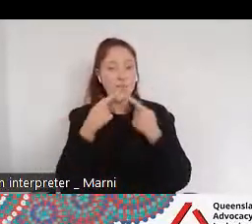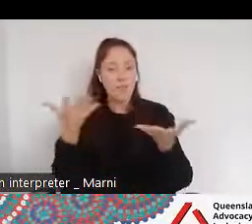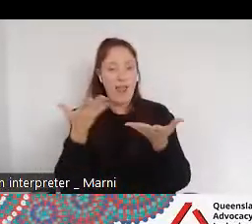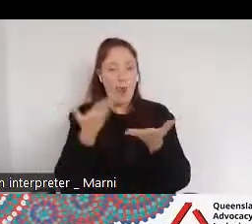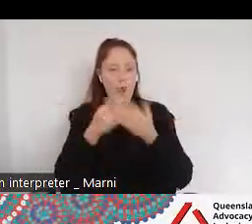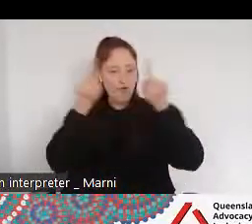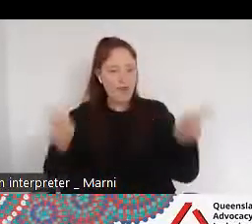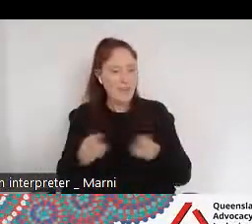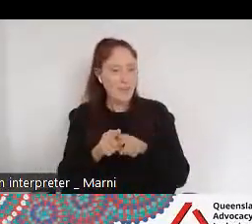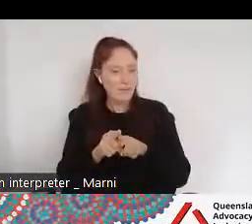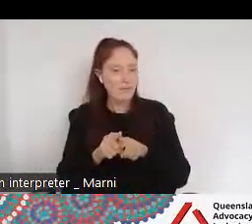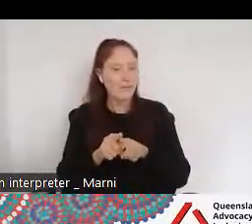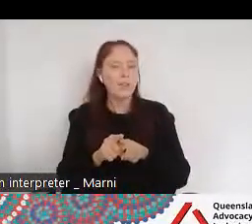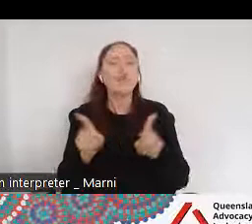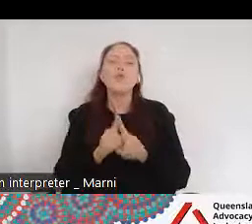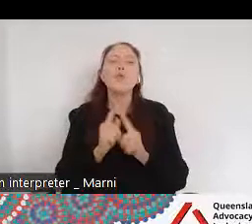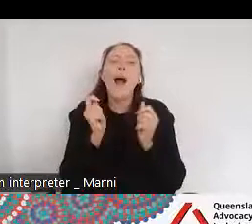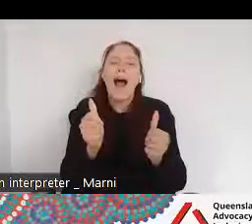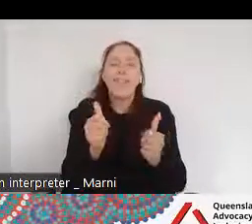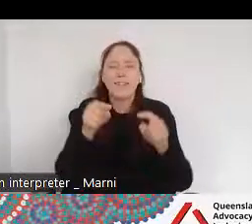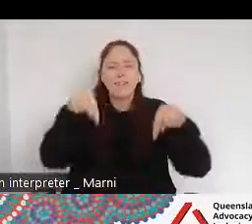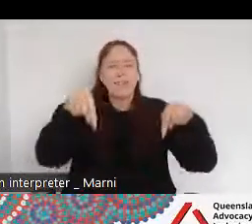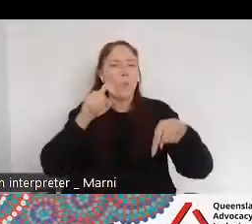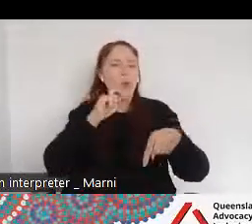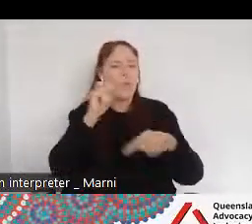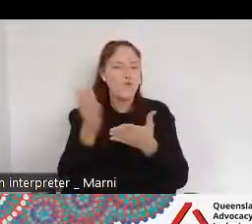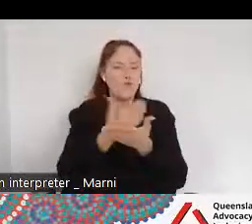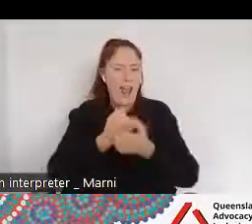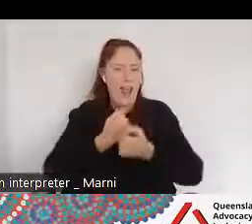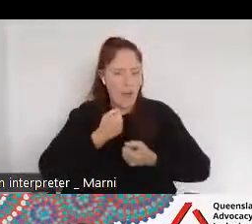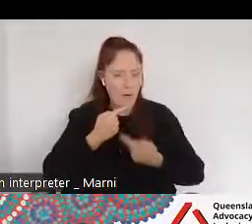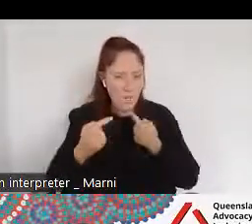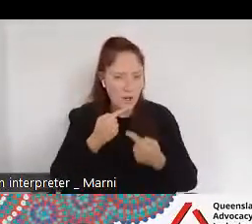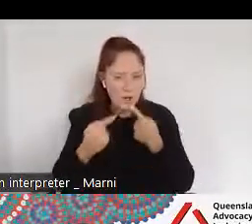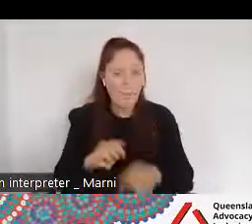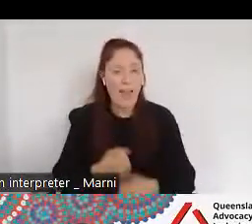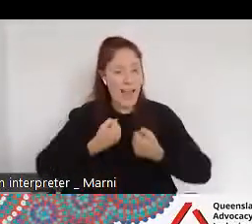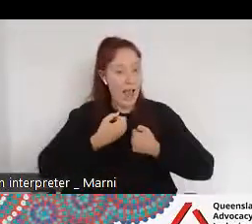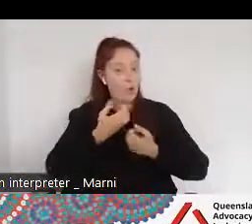shared with everyone. Queensland Advocacy for Inclusion is a free service. However,